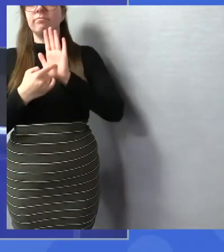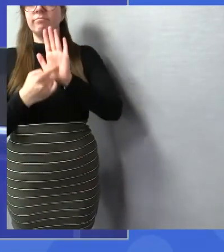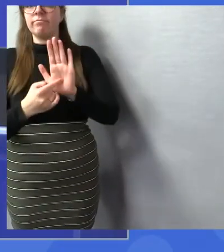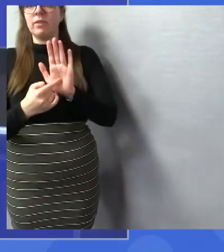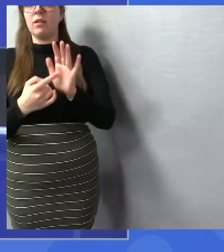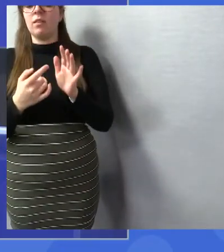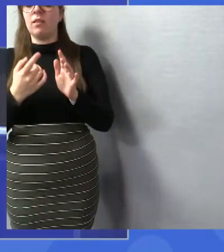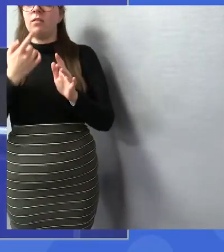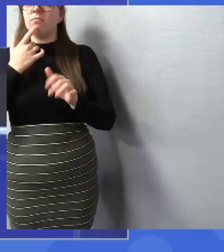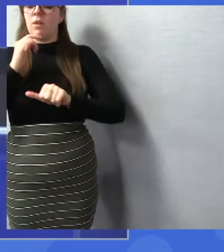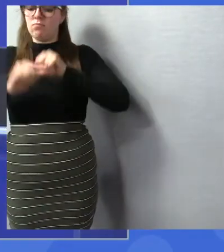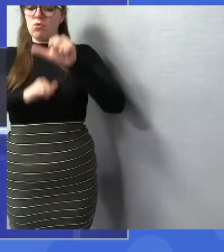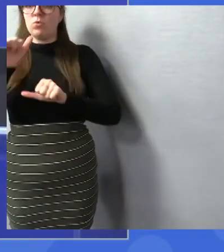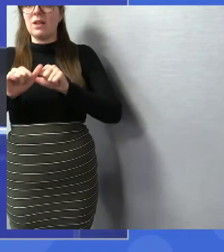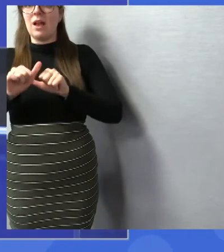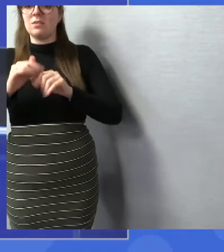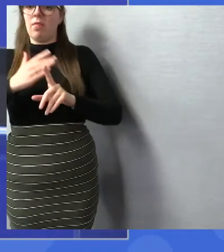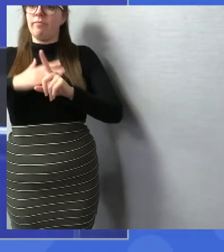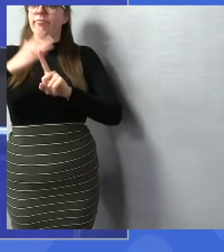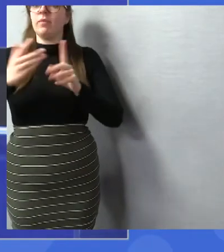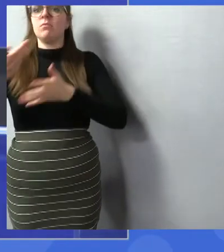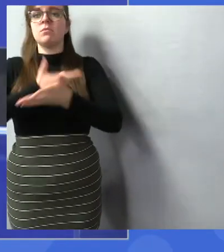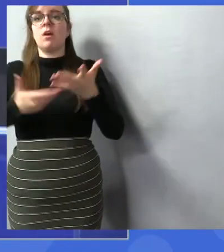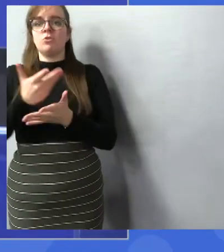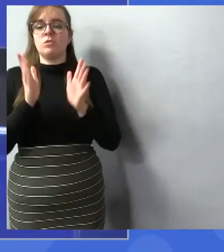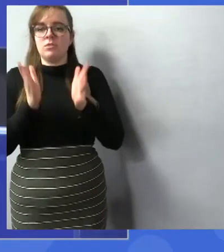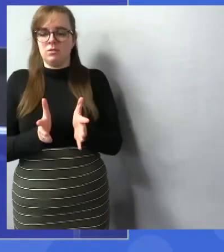maturity of the discussions that we're having and I just commend you for the